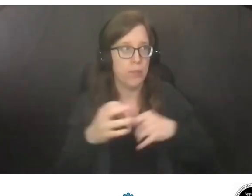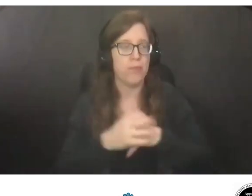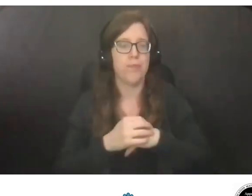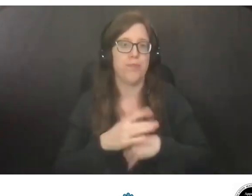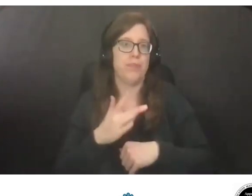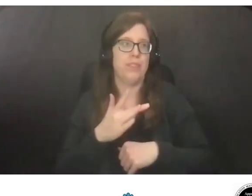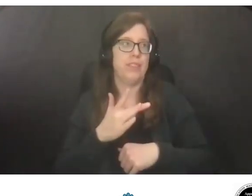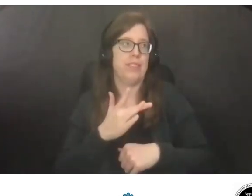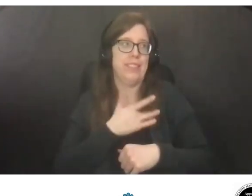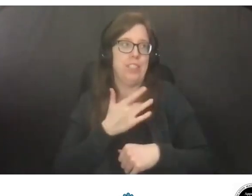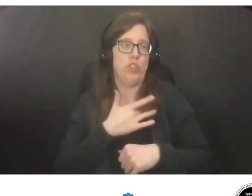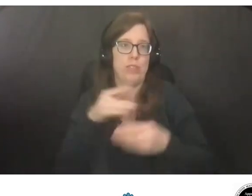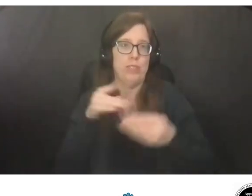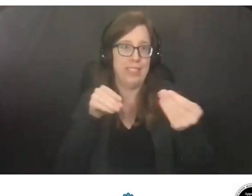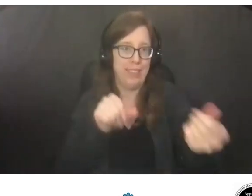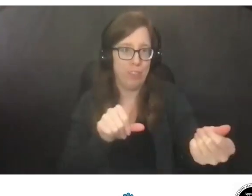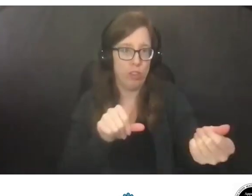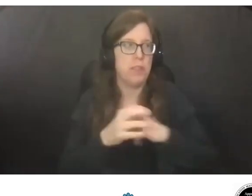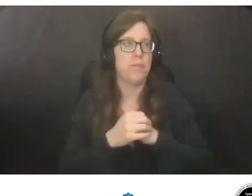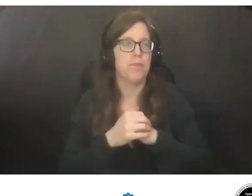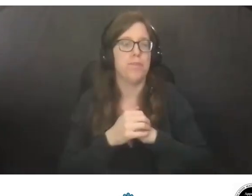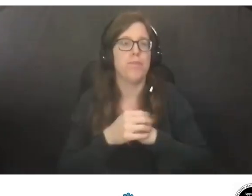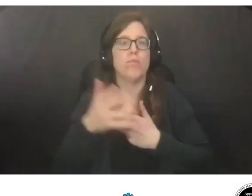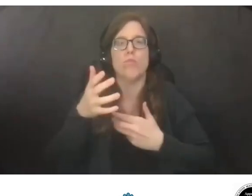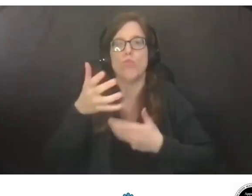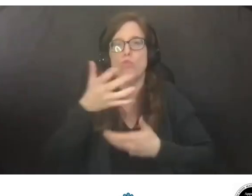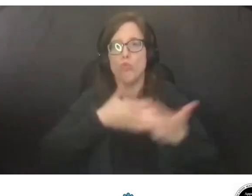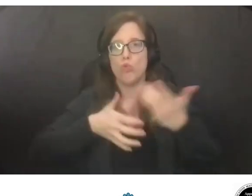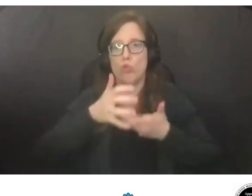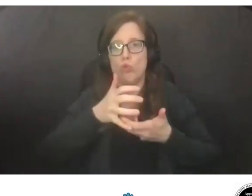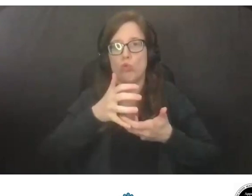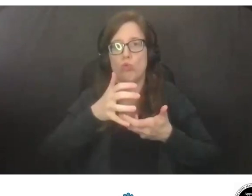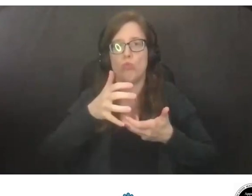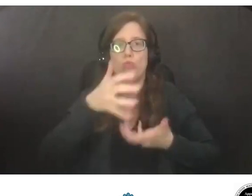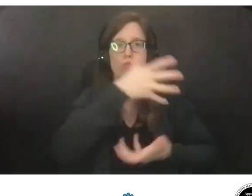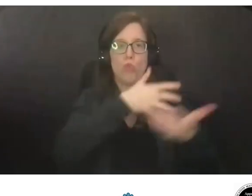Sensory Efficiency, and Social Interaction Skills.